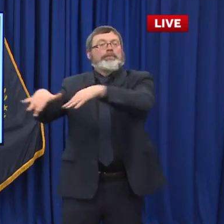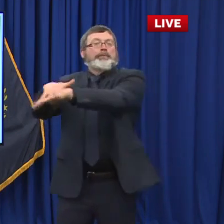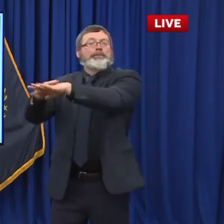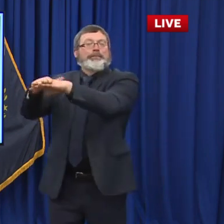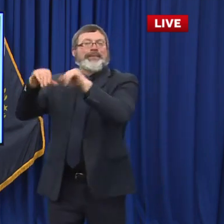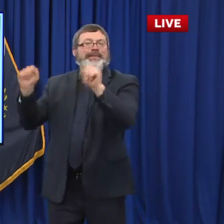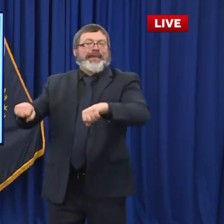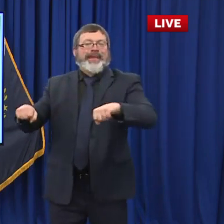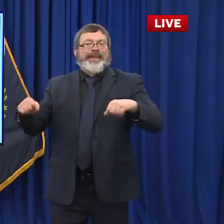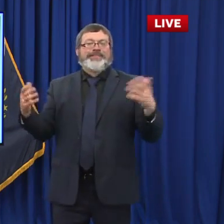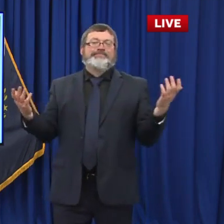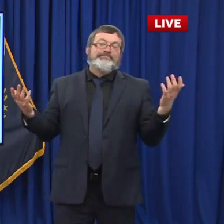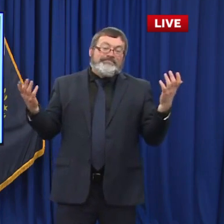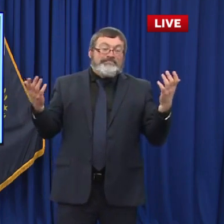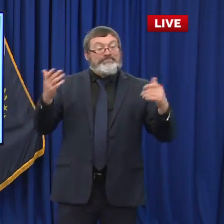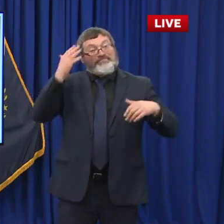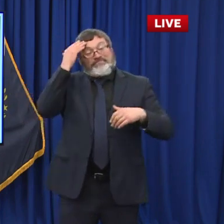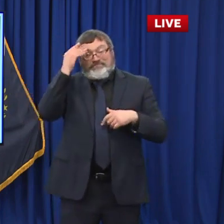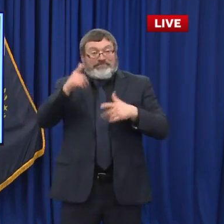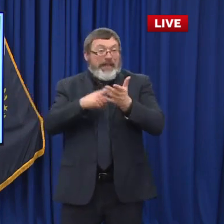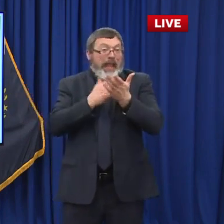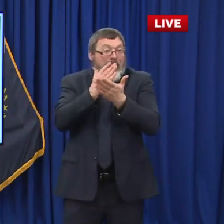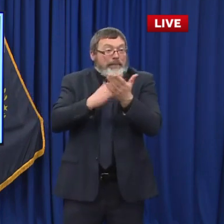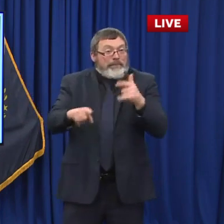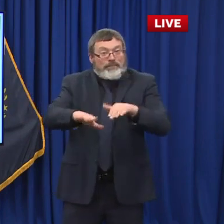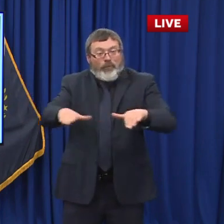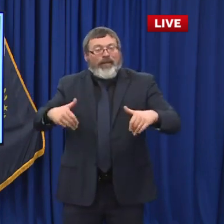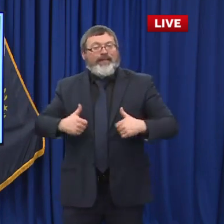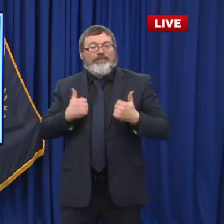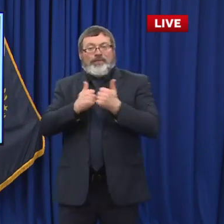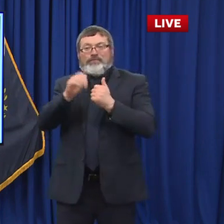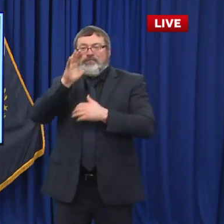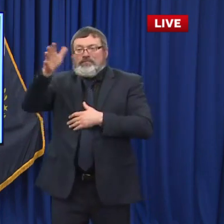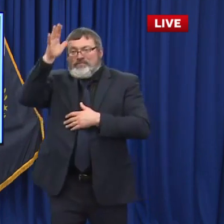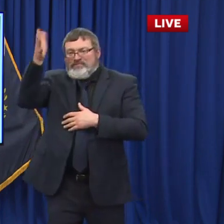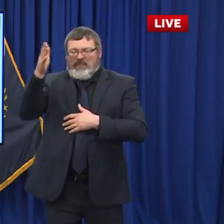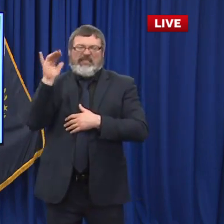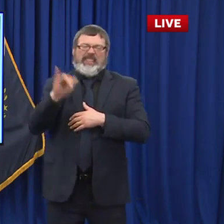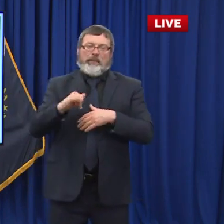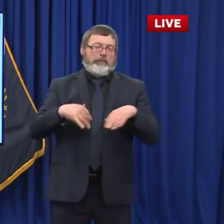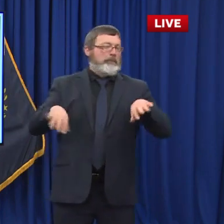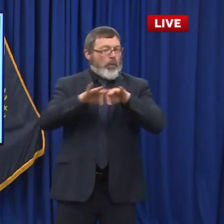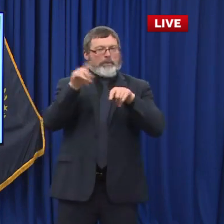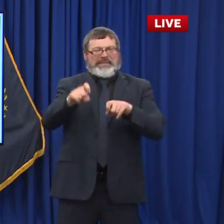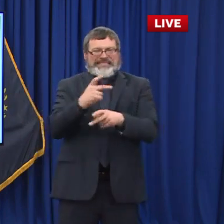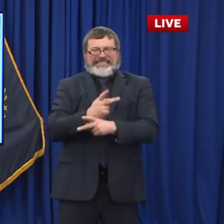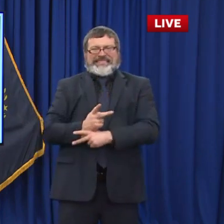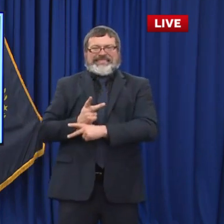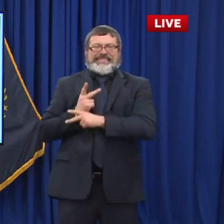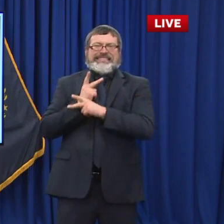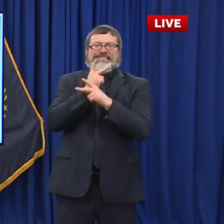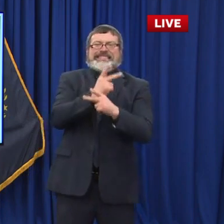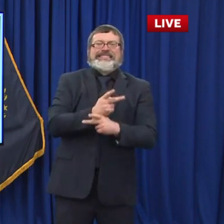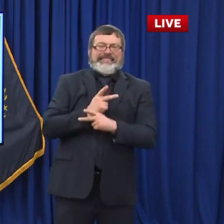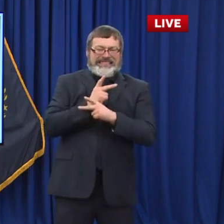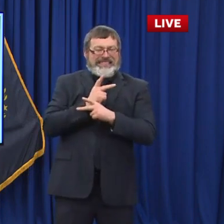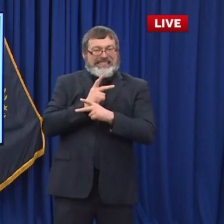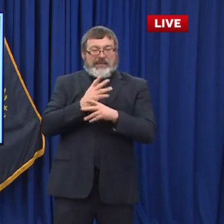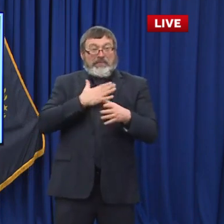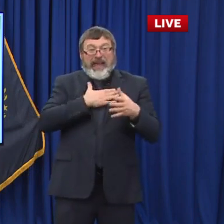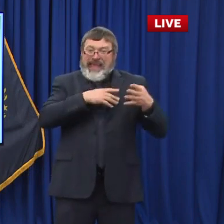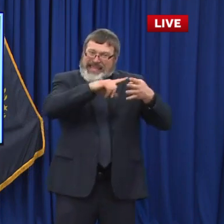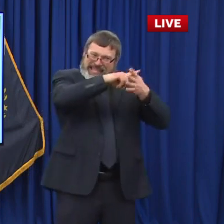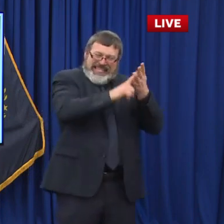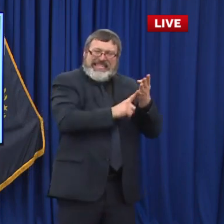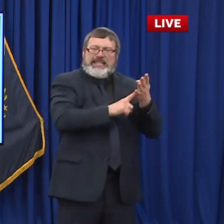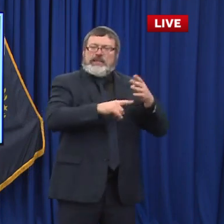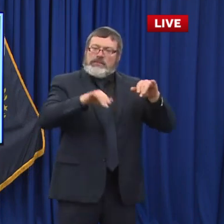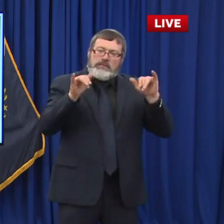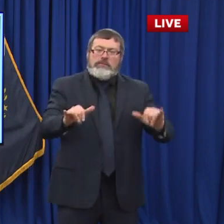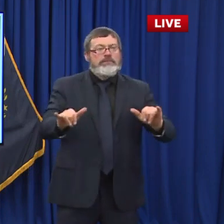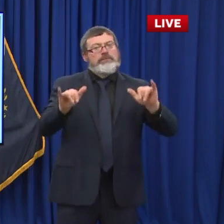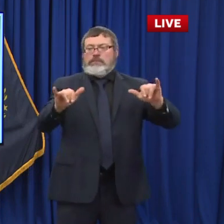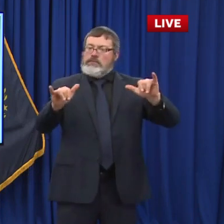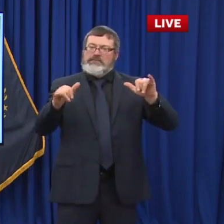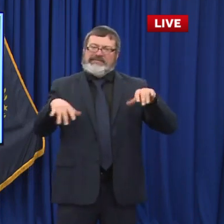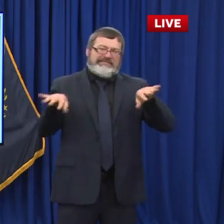YOU HAVE TO PUSH IT THAT KIDS ARE BEING TAKEN CARE OF BY THEIR GRANDPARENTS AND THEY HAVE TO GO HOME AND BE WITH THEM AND IT DOES DRIVE A HIGH RISK.